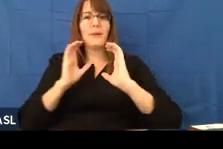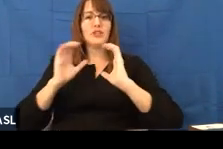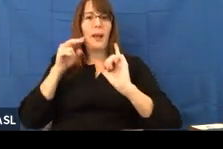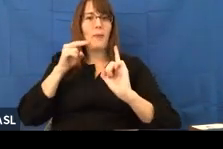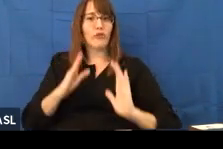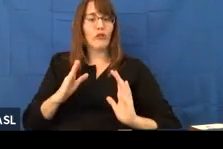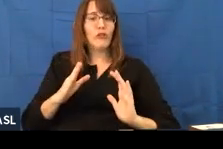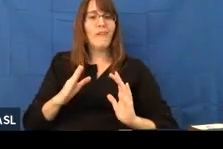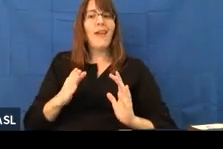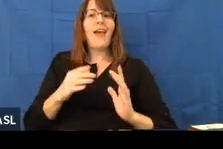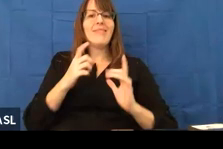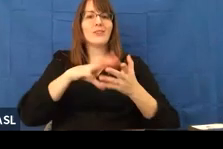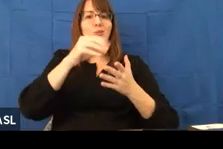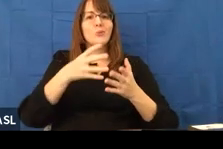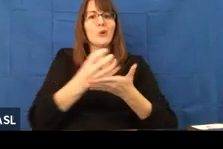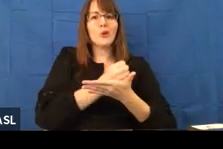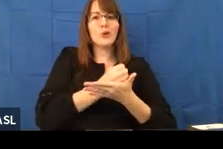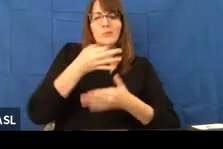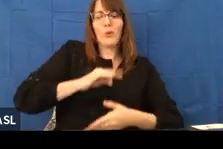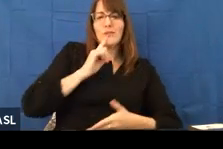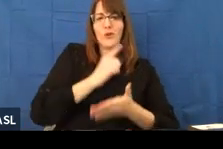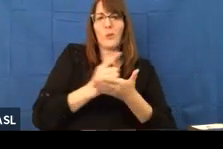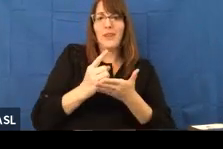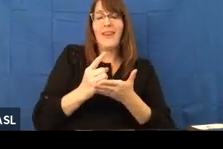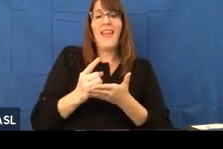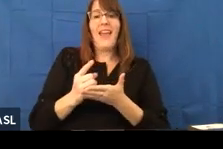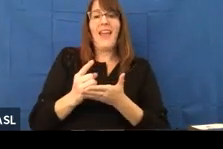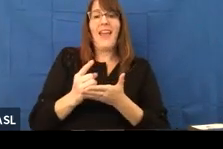Jewyl Alderson Clarke, SDCOE: And their responsibility is to alert the teacher if there's a new question on the chat.